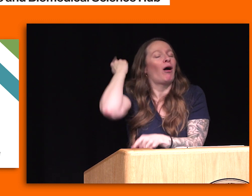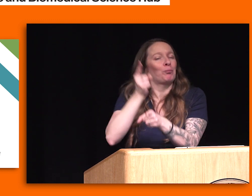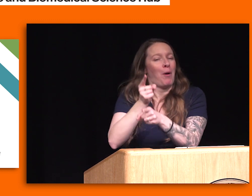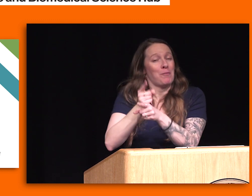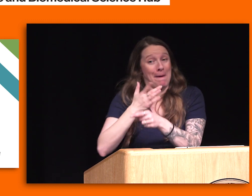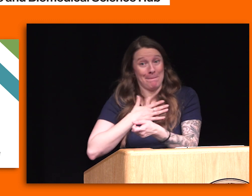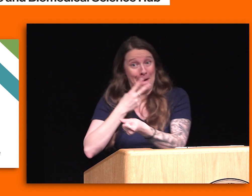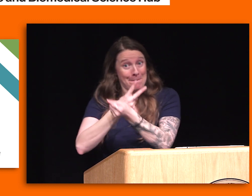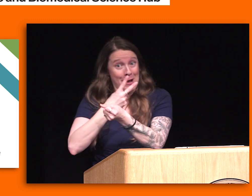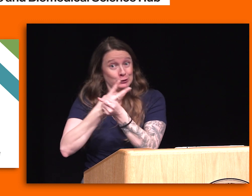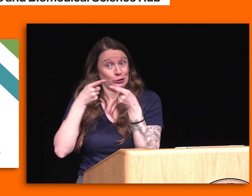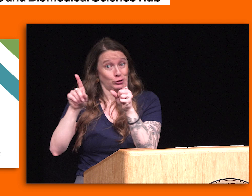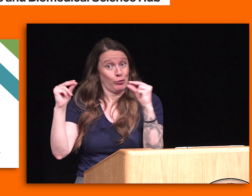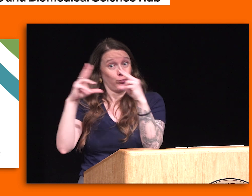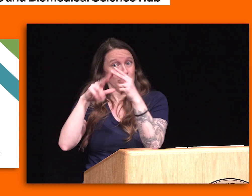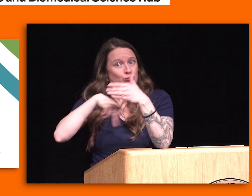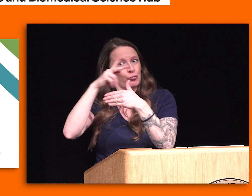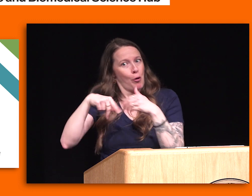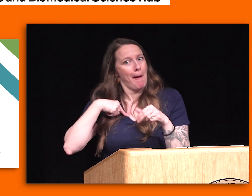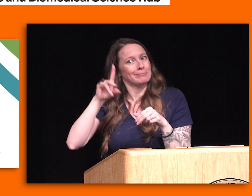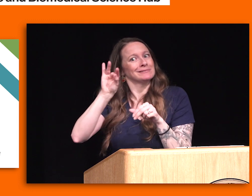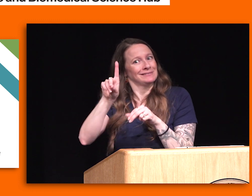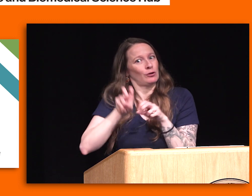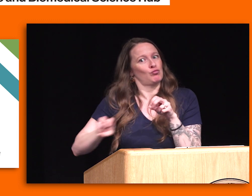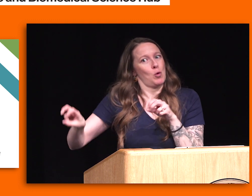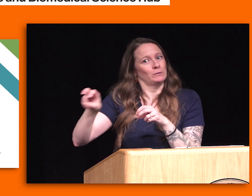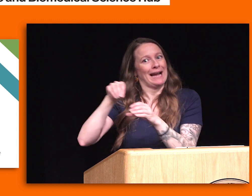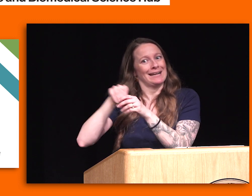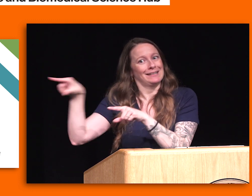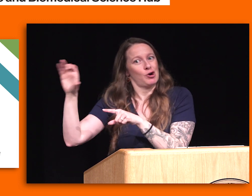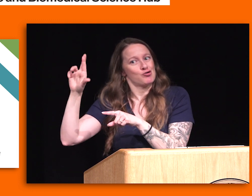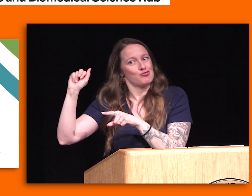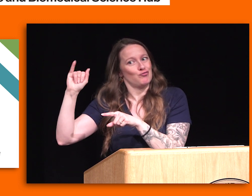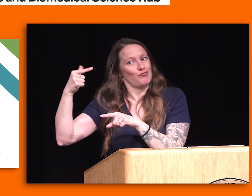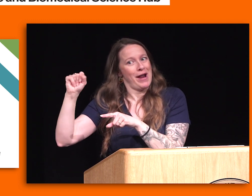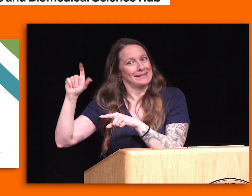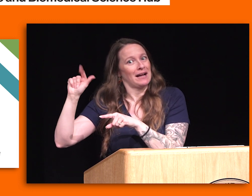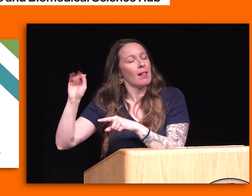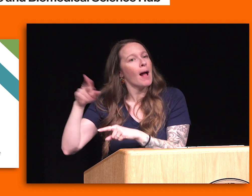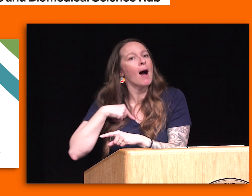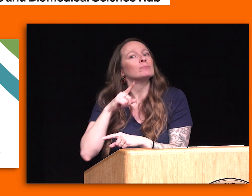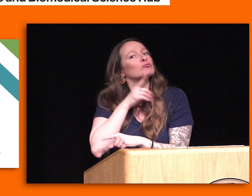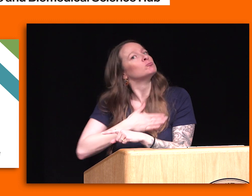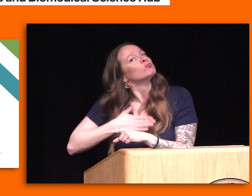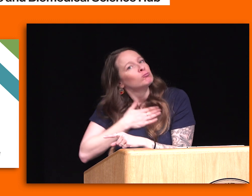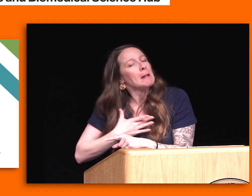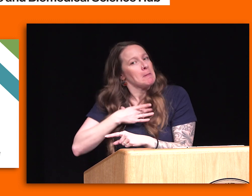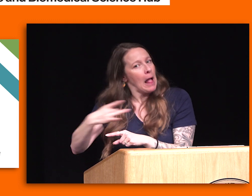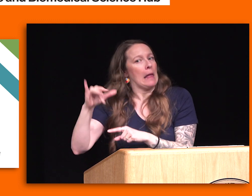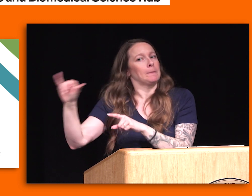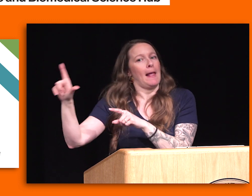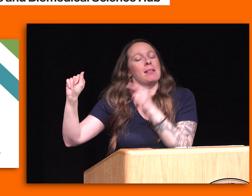But I remembered during my master's, in the Bridges program, I did a lab rotation with Dr. Craig Morrell,